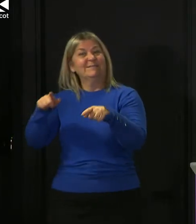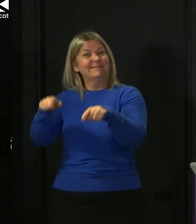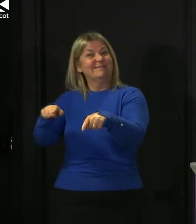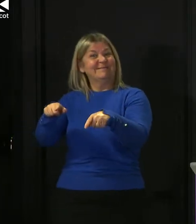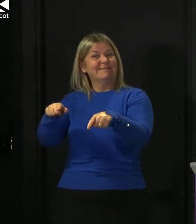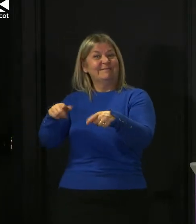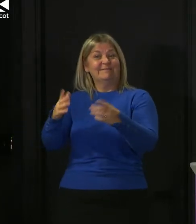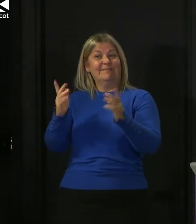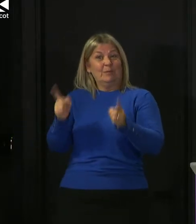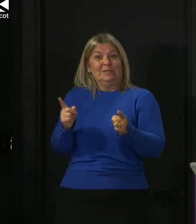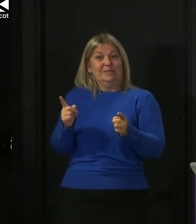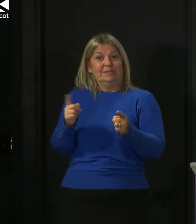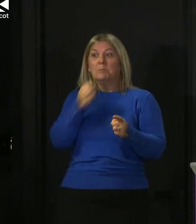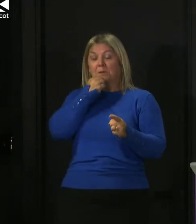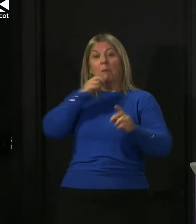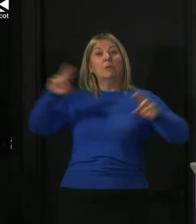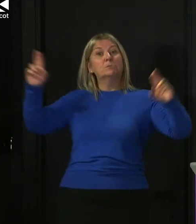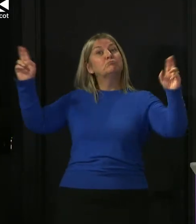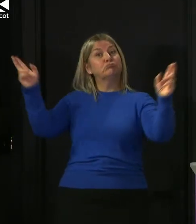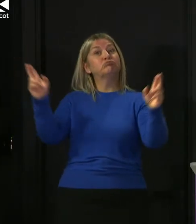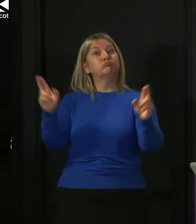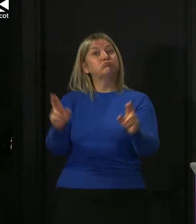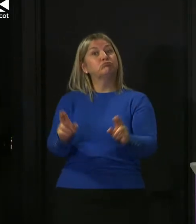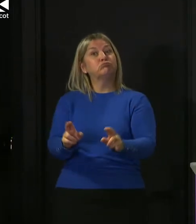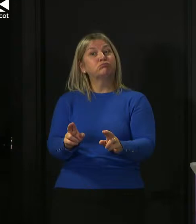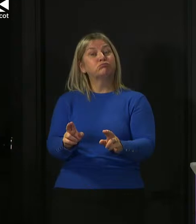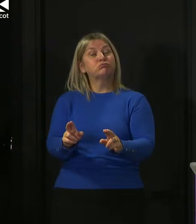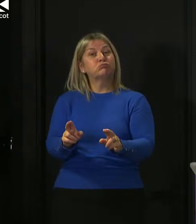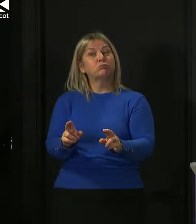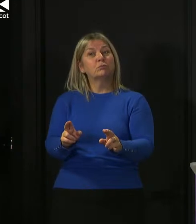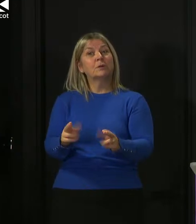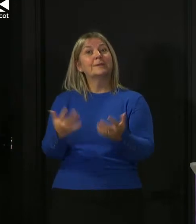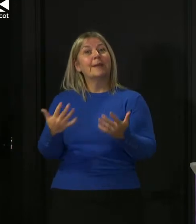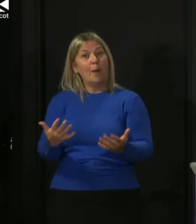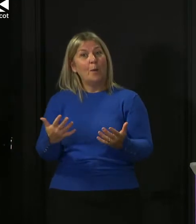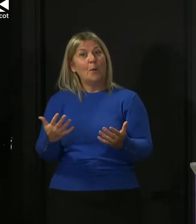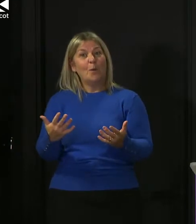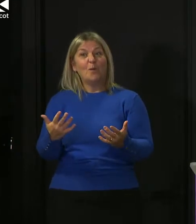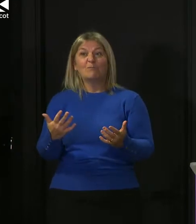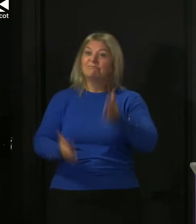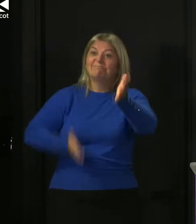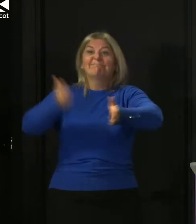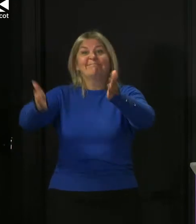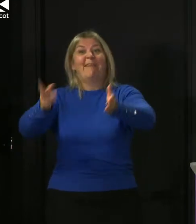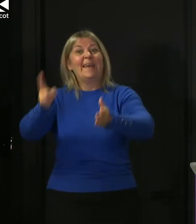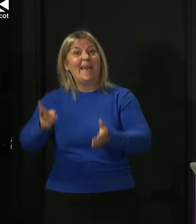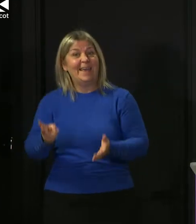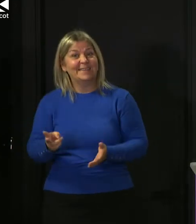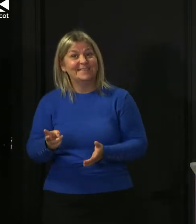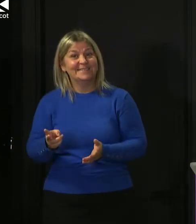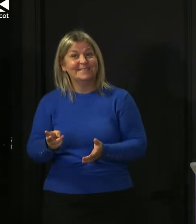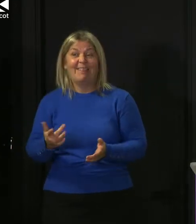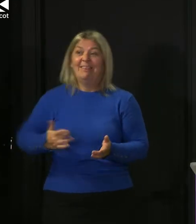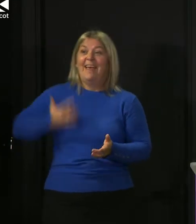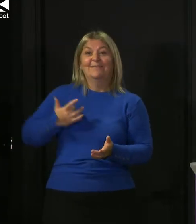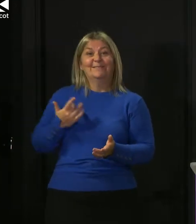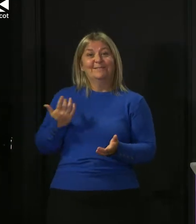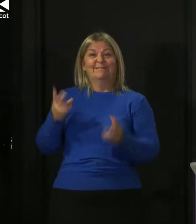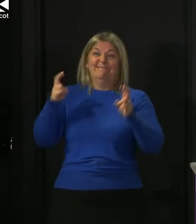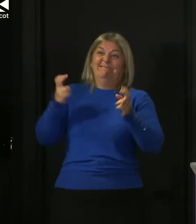and it wasn't easy, but it happened. Now we have significant aspects of life back to not normality,